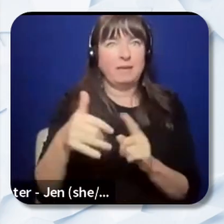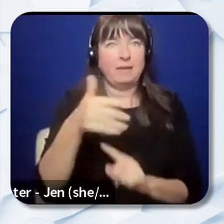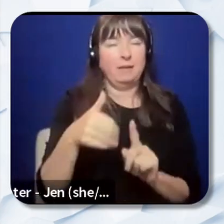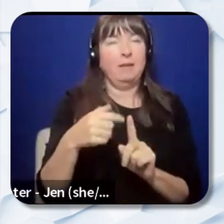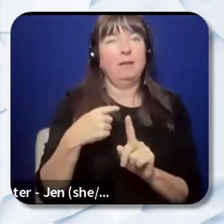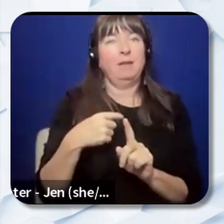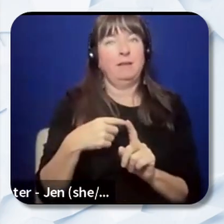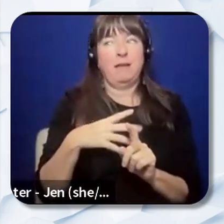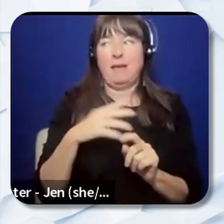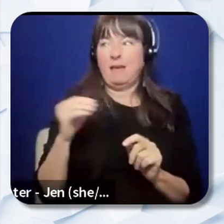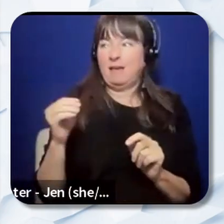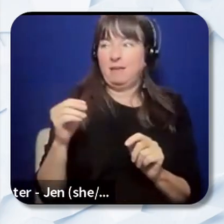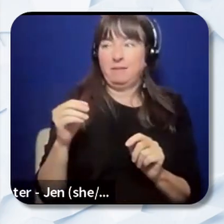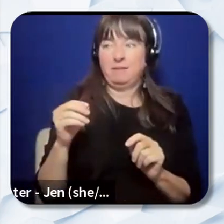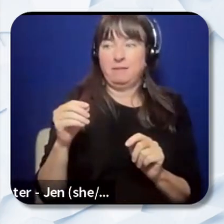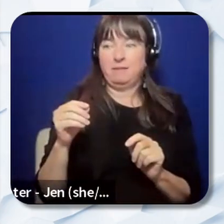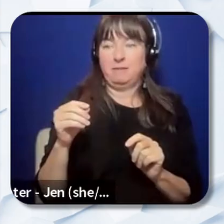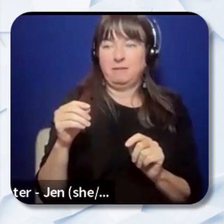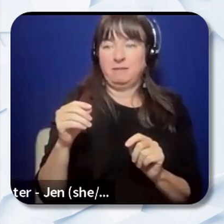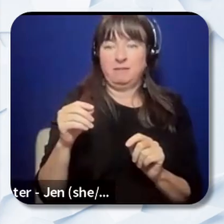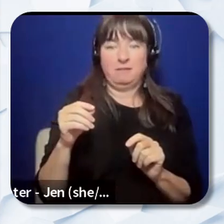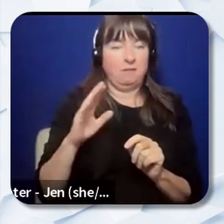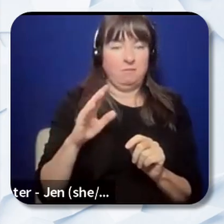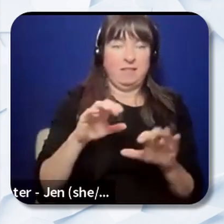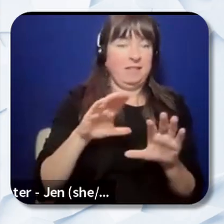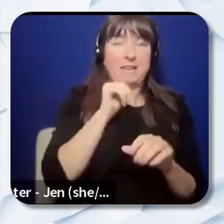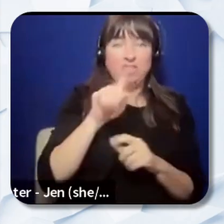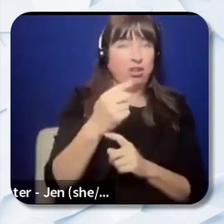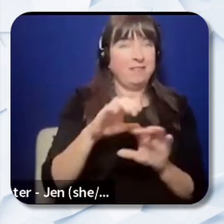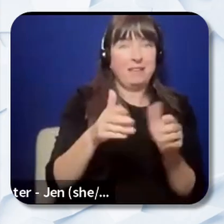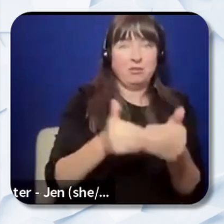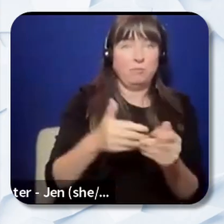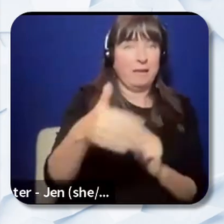it's taken all the way minus classroom or all the way from classroom setting to the home so that we